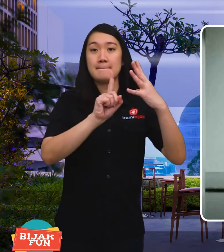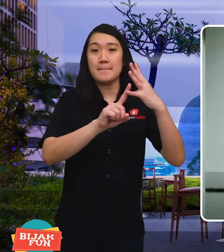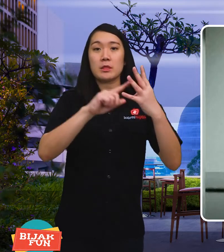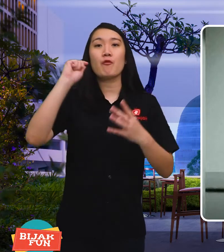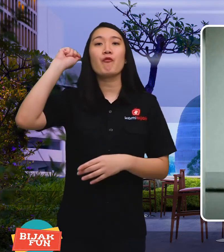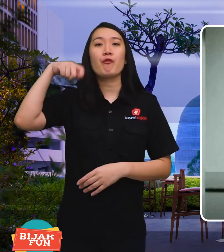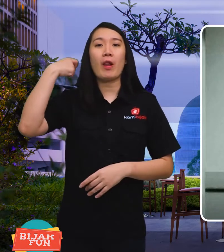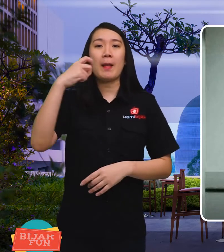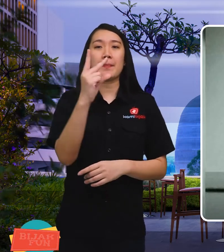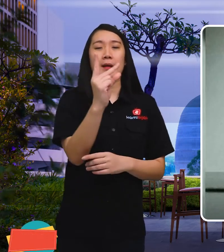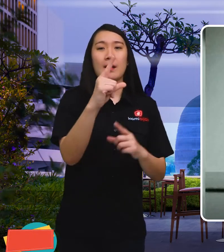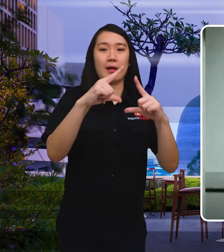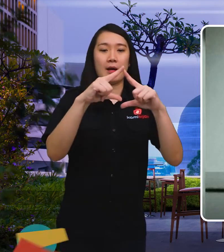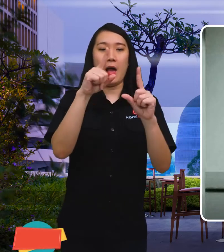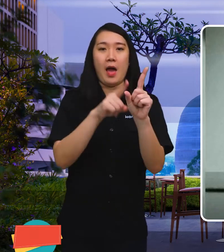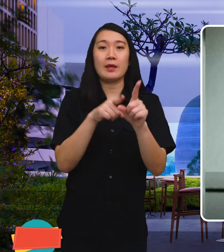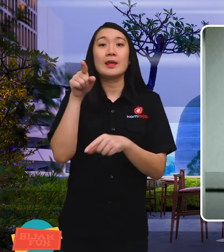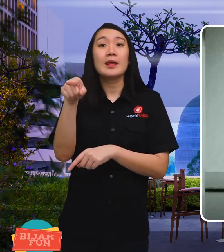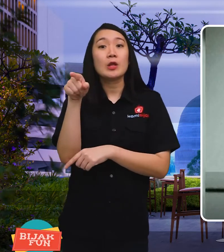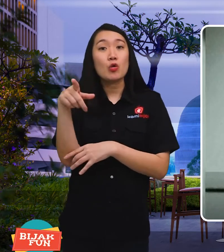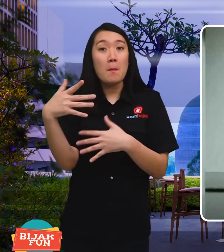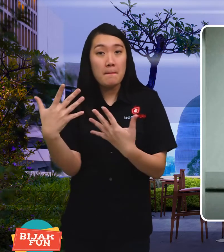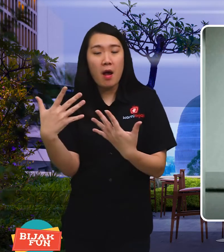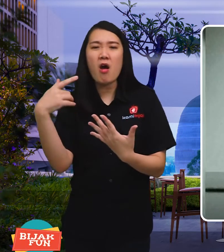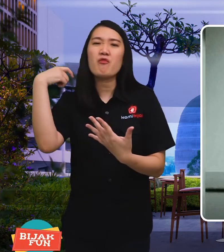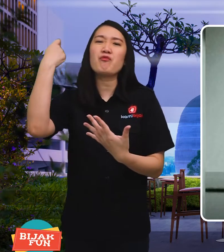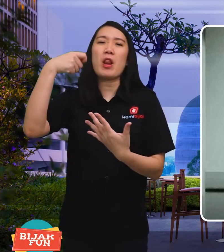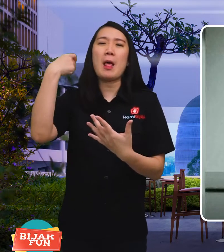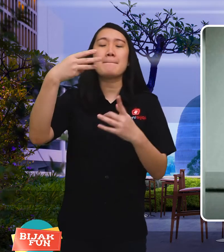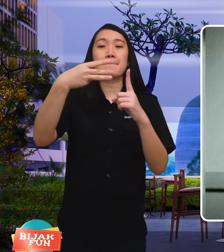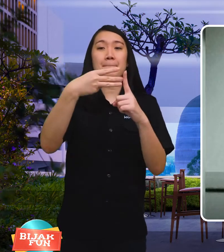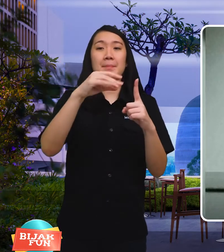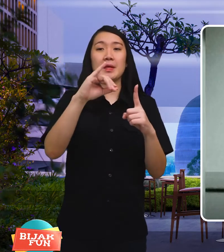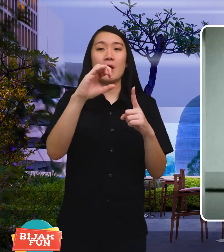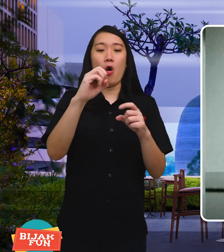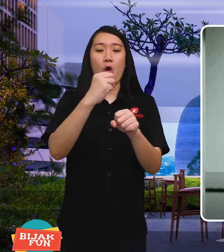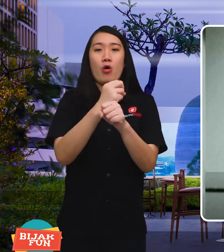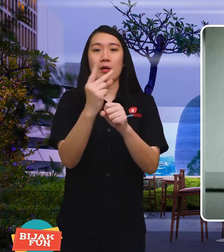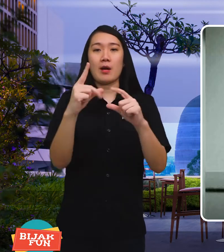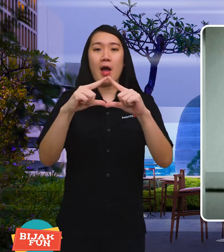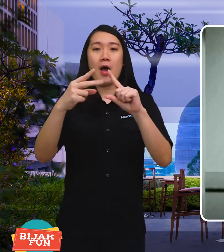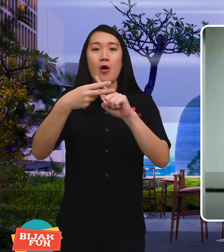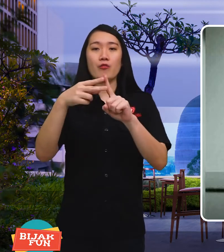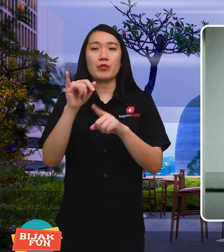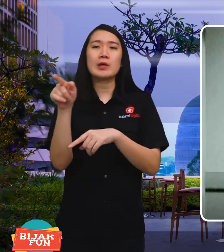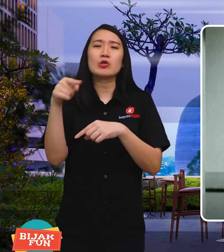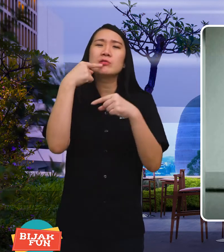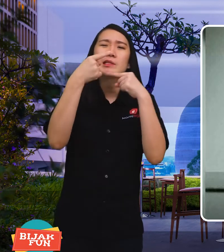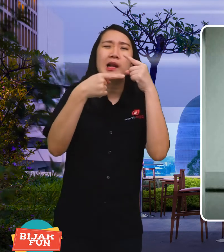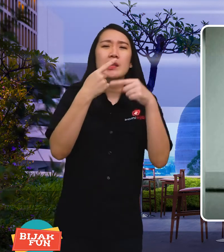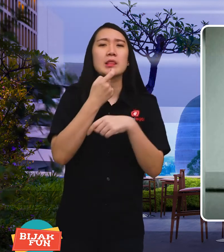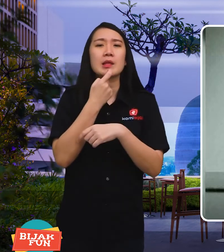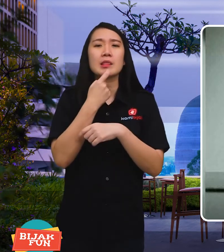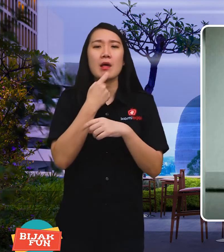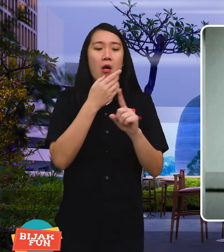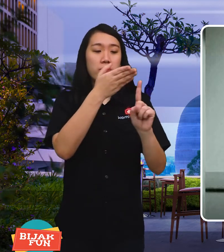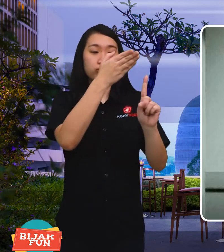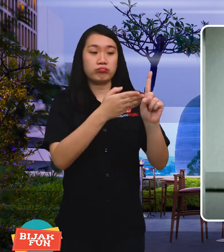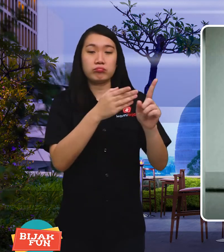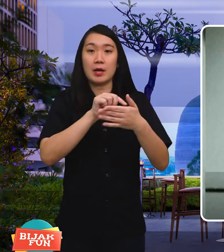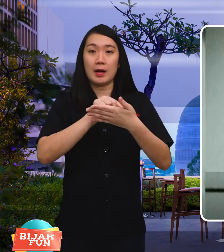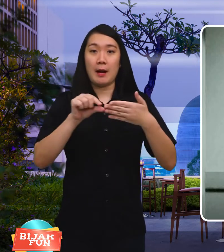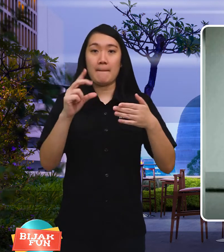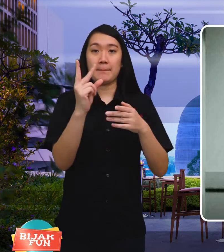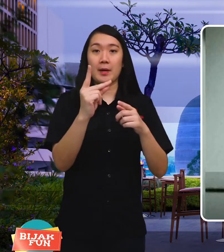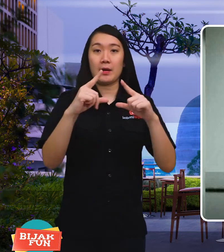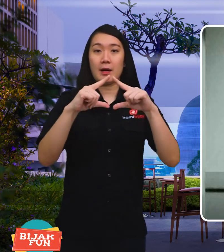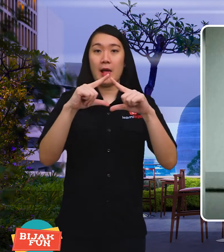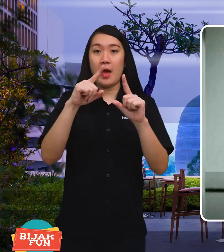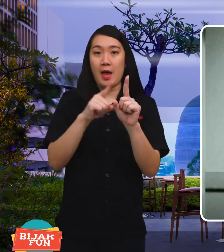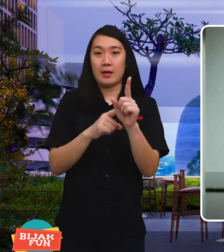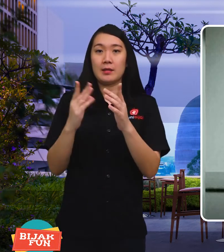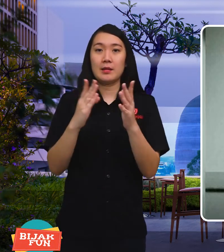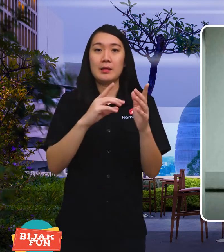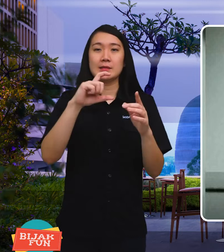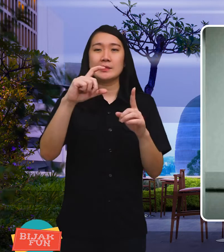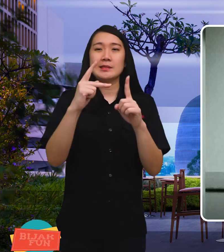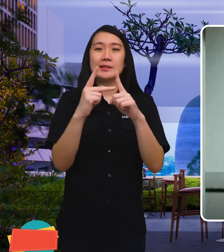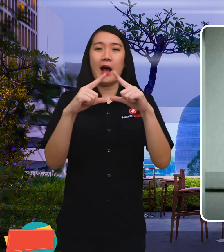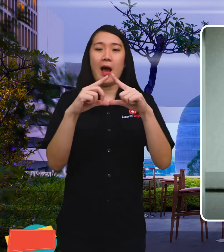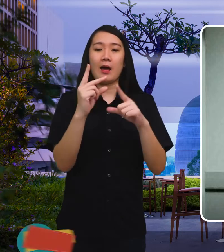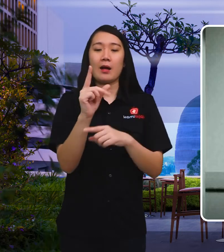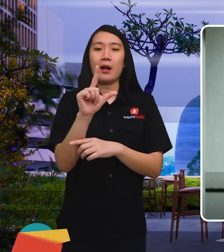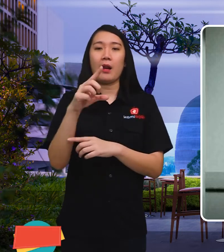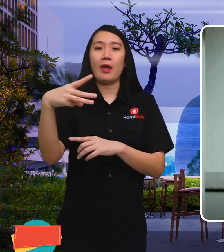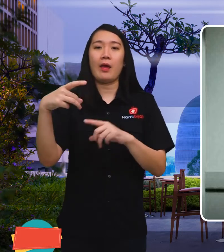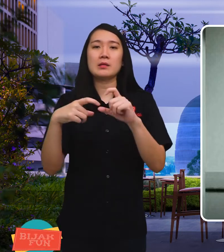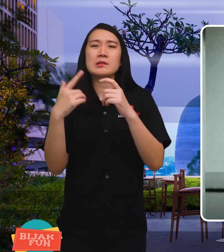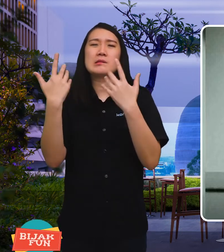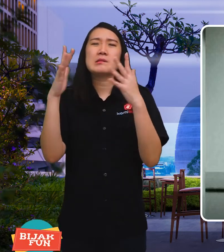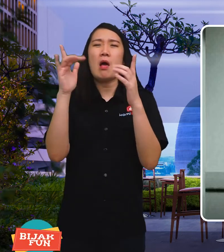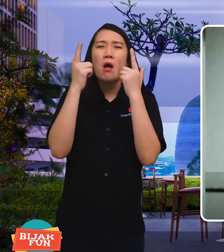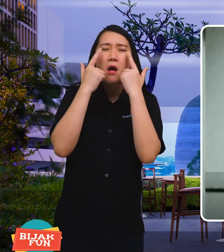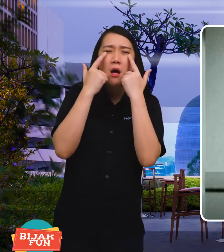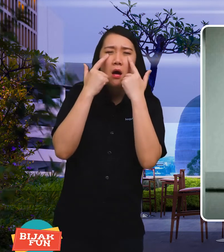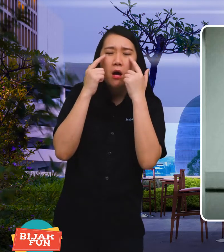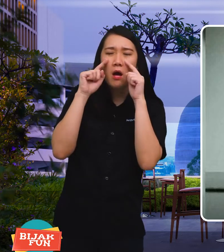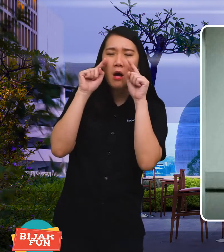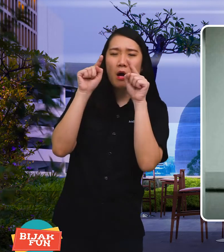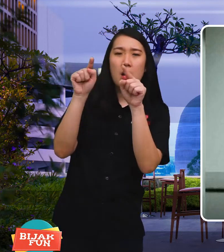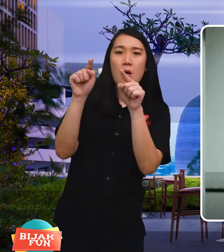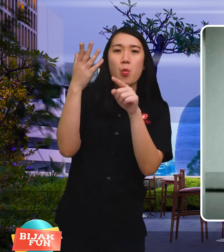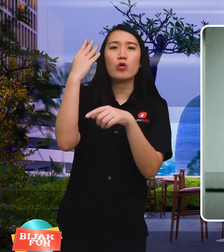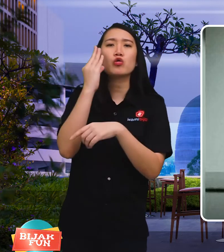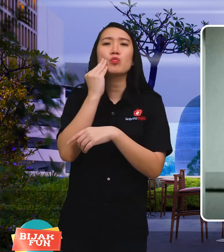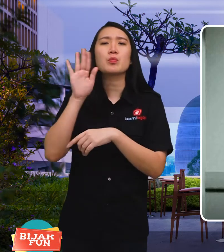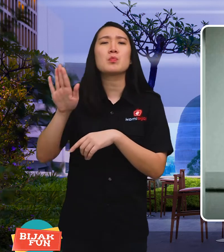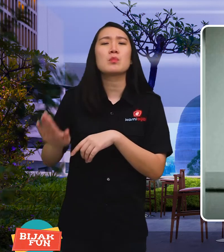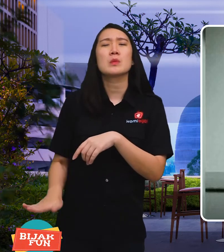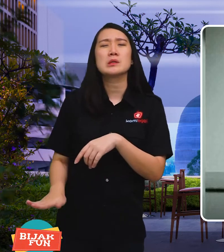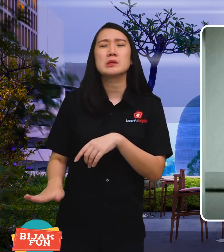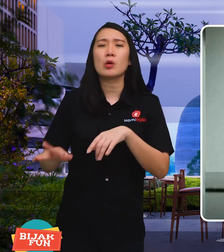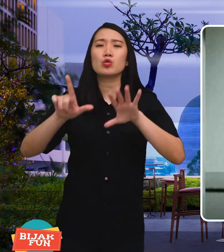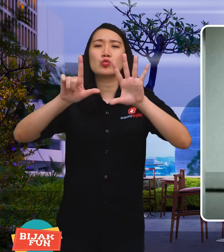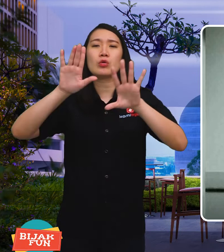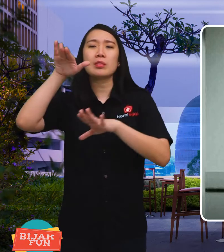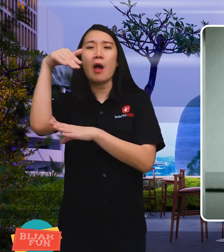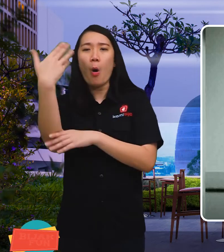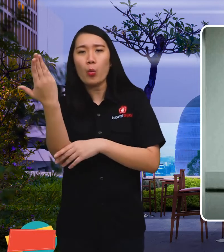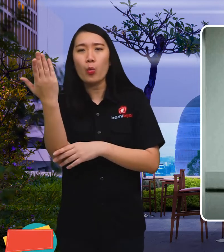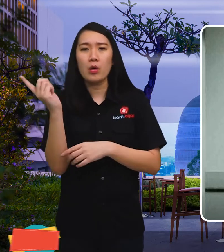Fourth, Ray. This biographical film tells about Ray Charles who lost his sight when he was 7 years old.